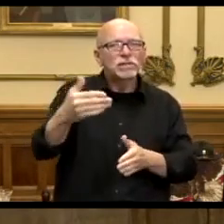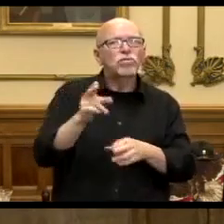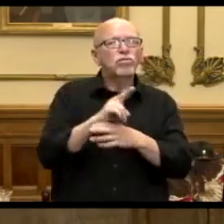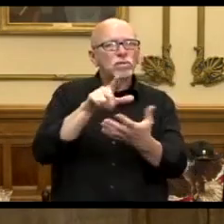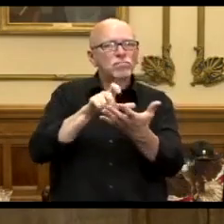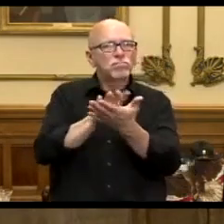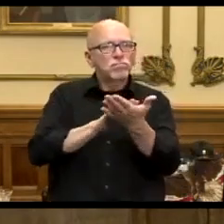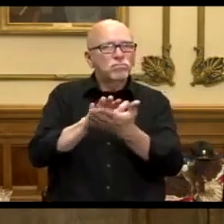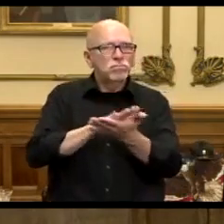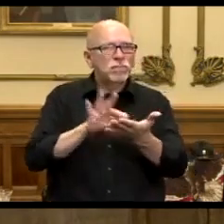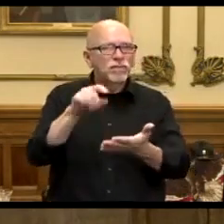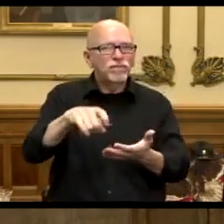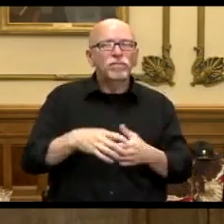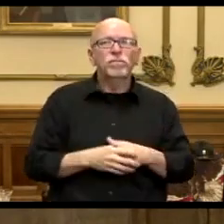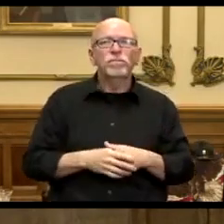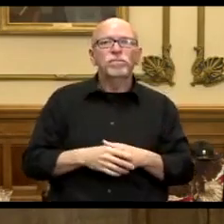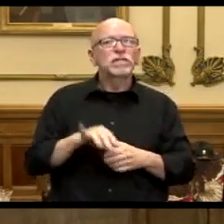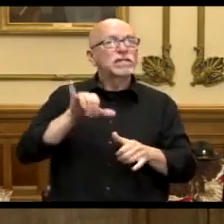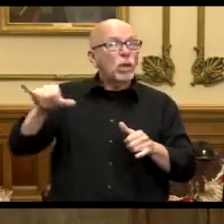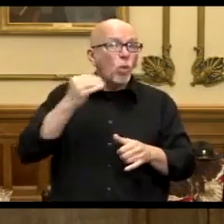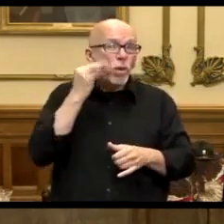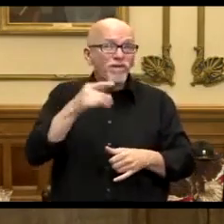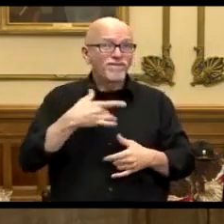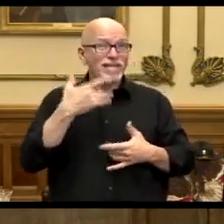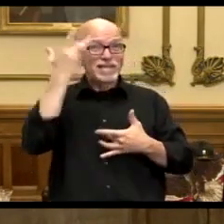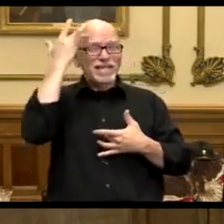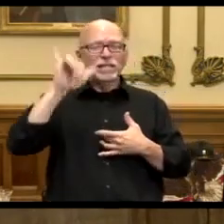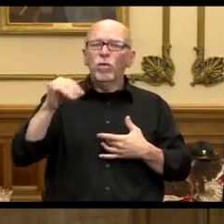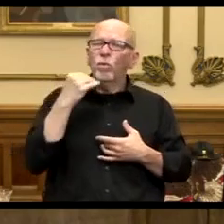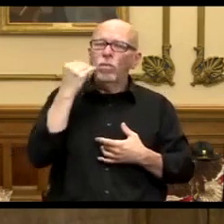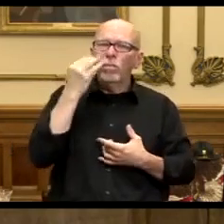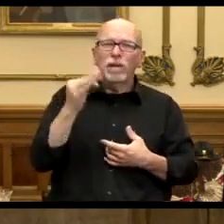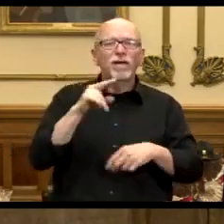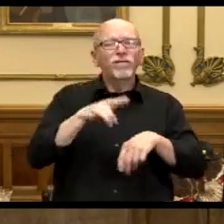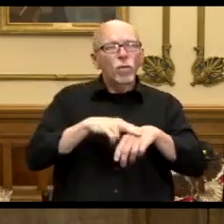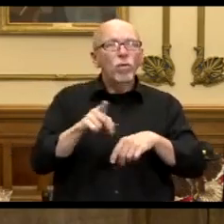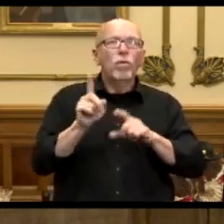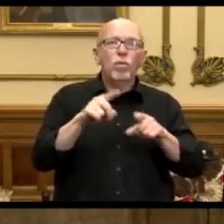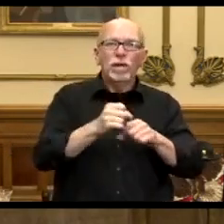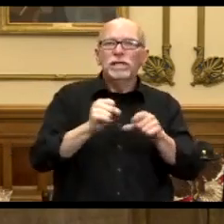sanitizer. Stay home if you feel sick and, of course, get tested. Those